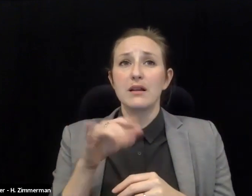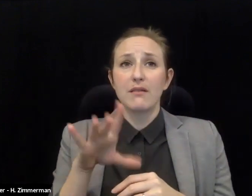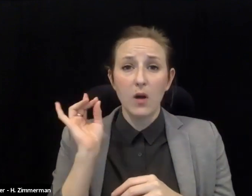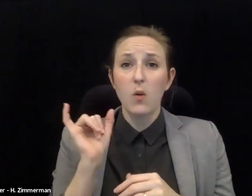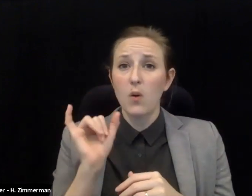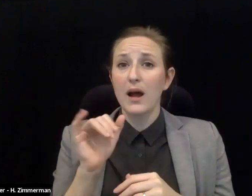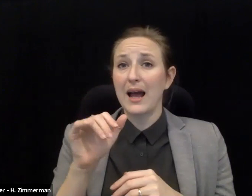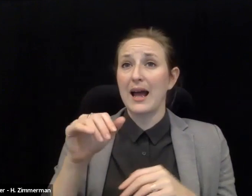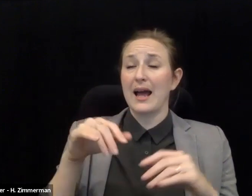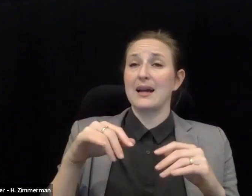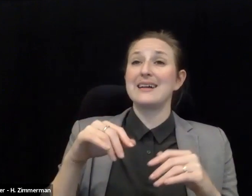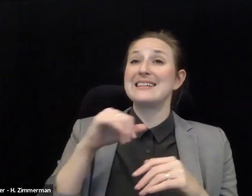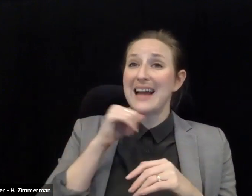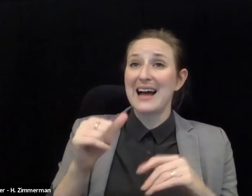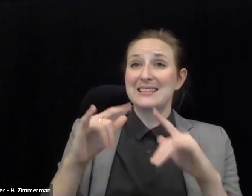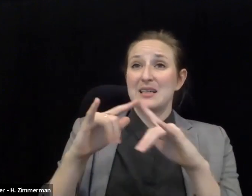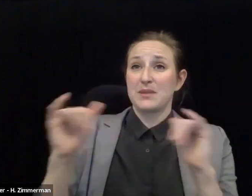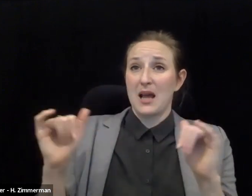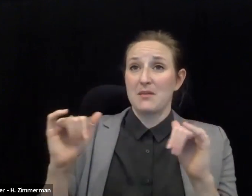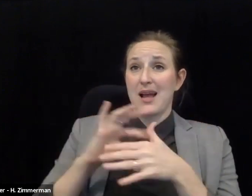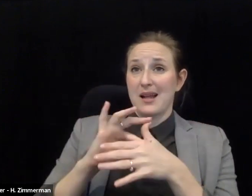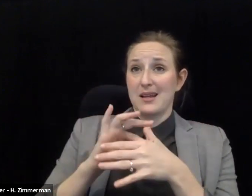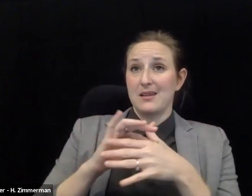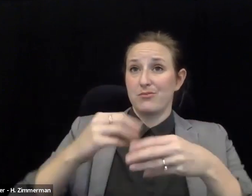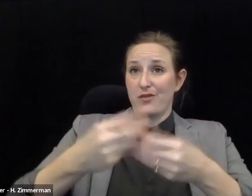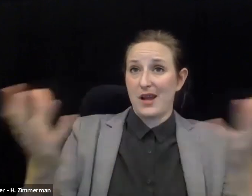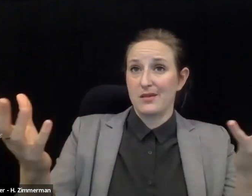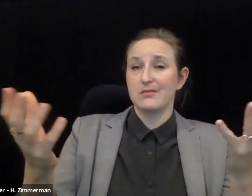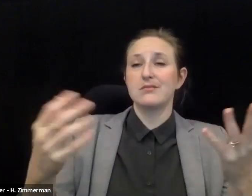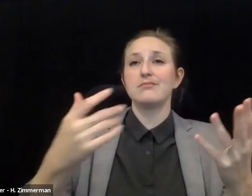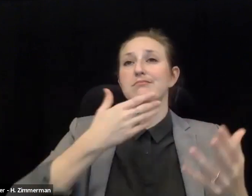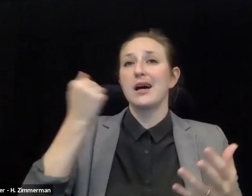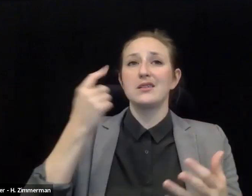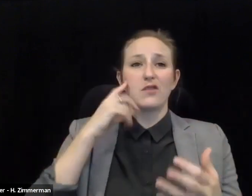content work best for us simply based on locations that that